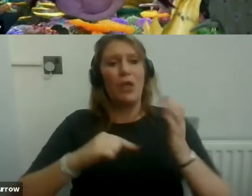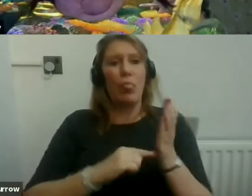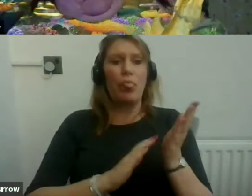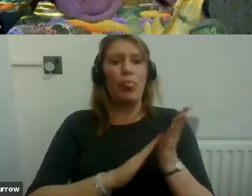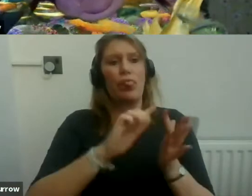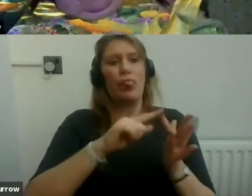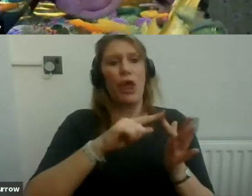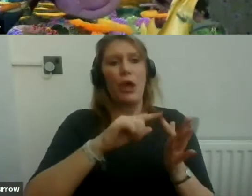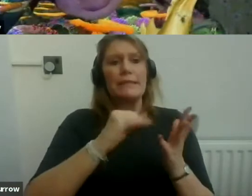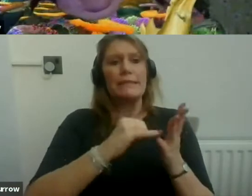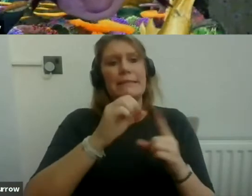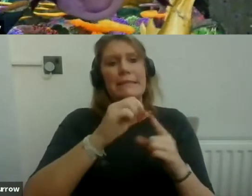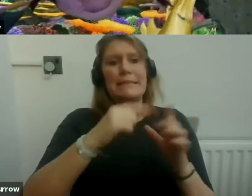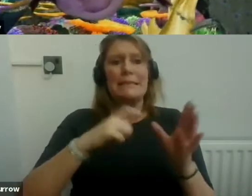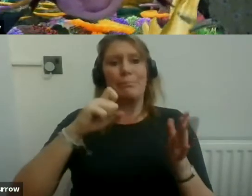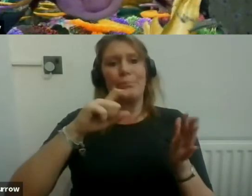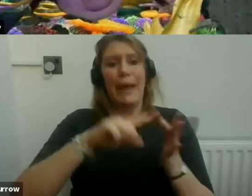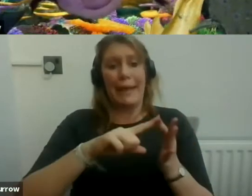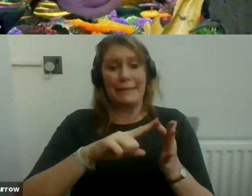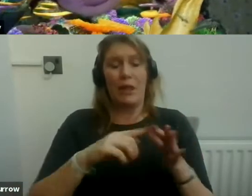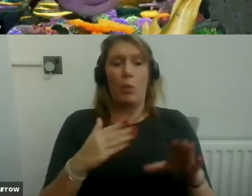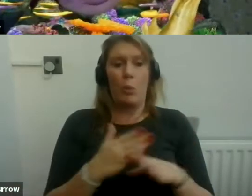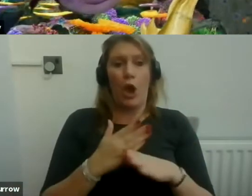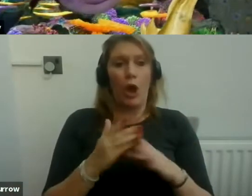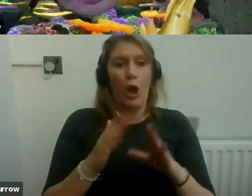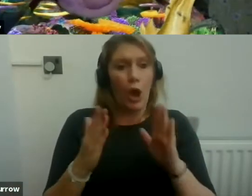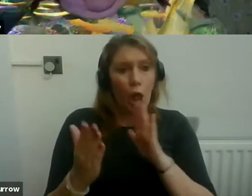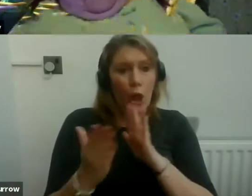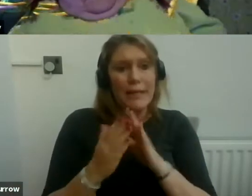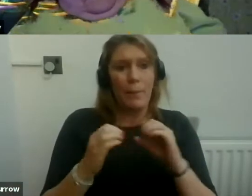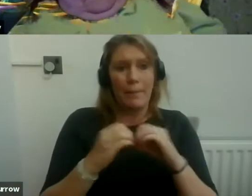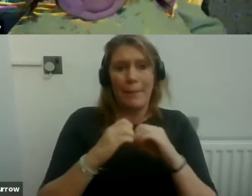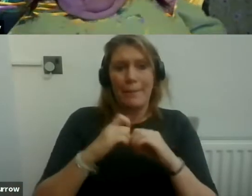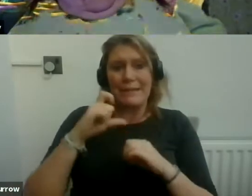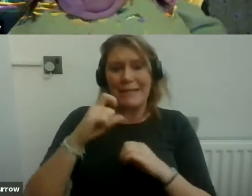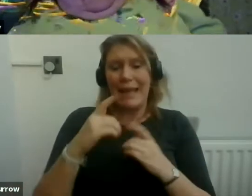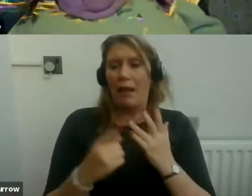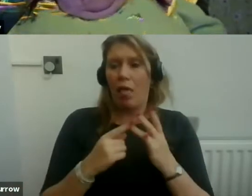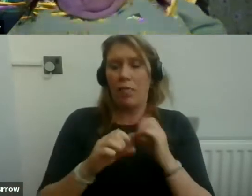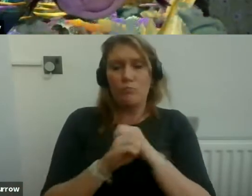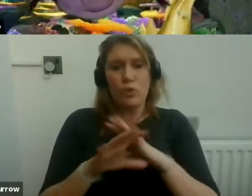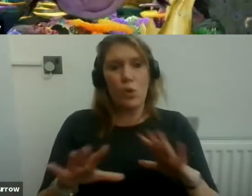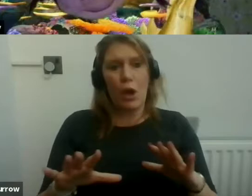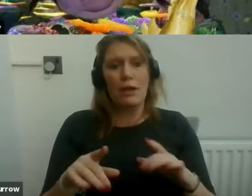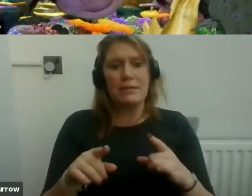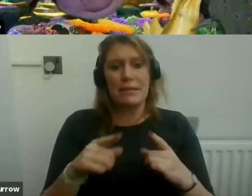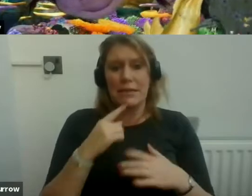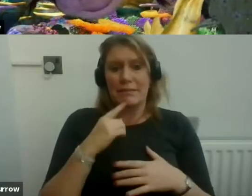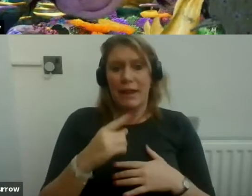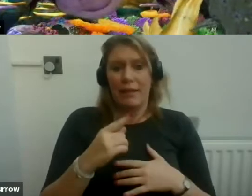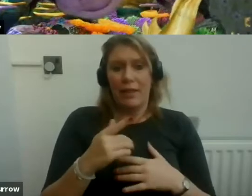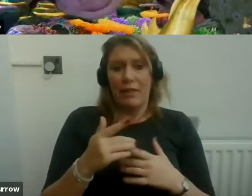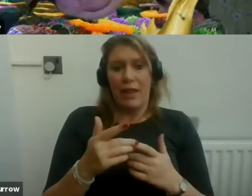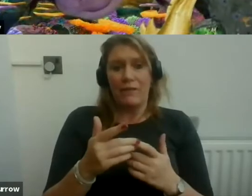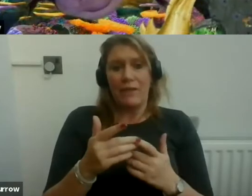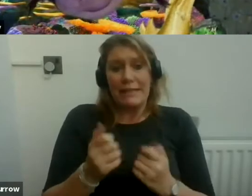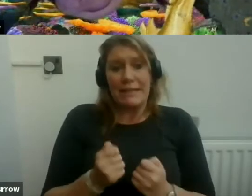and other broadcasters, have taken Funny Peculiar under its wing and they've